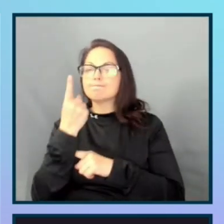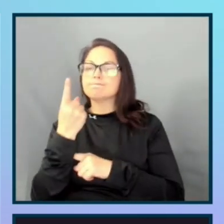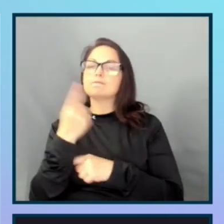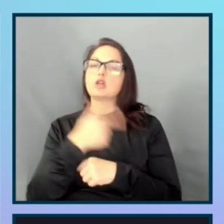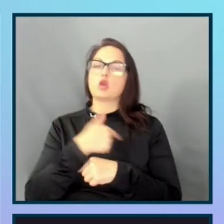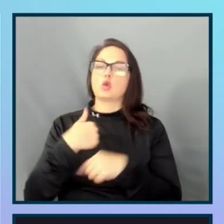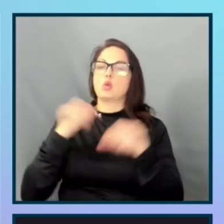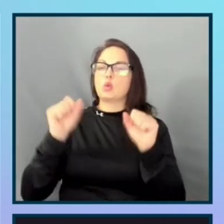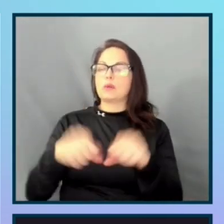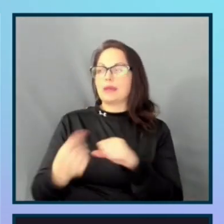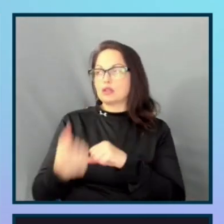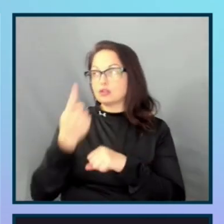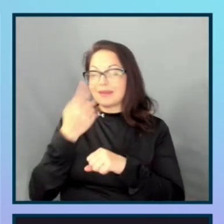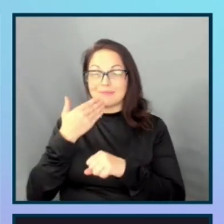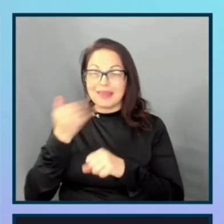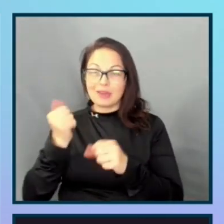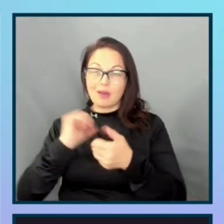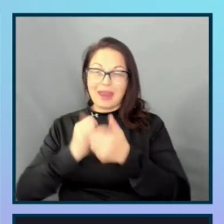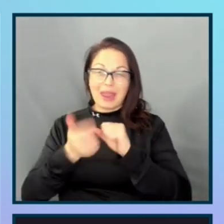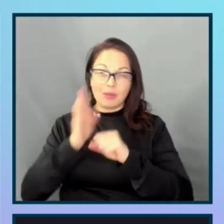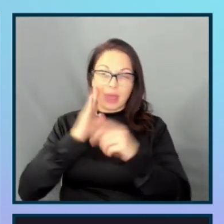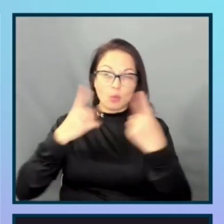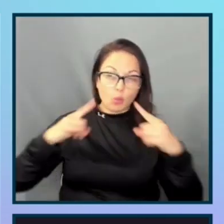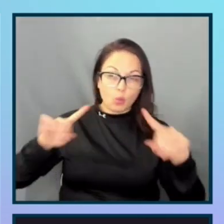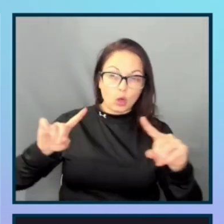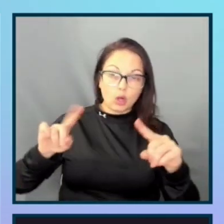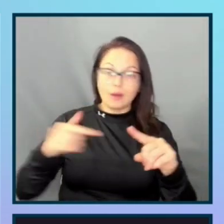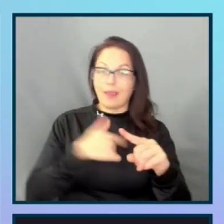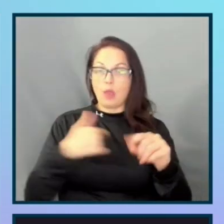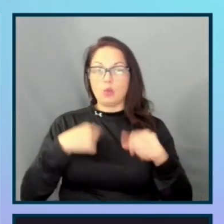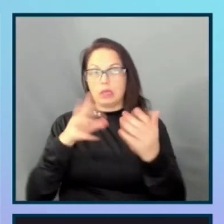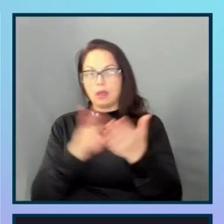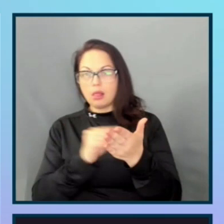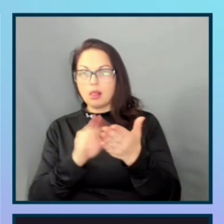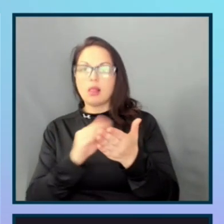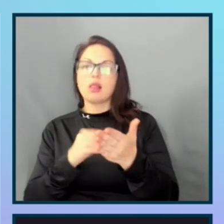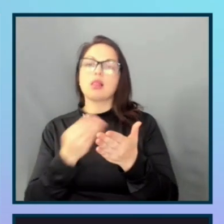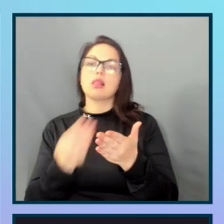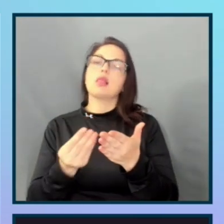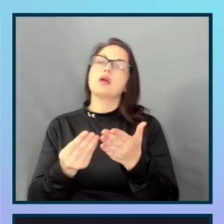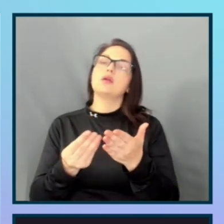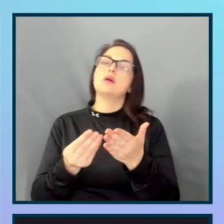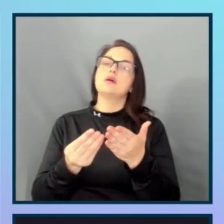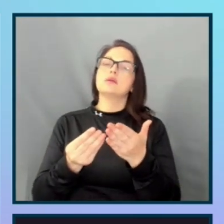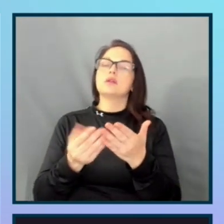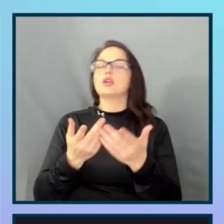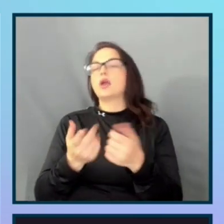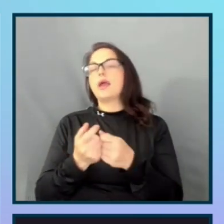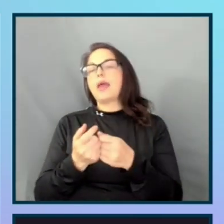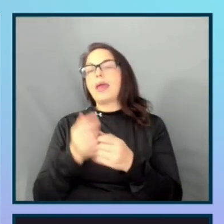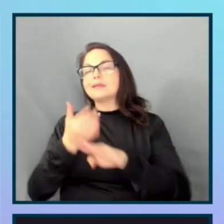the more we can learn from them themselves. And extend our datasets by intelligent use